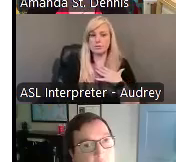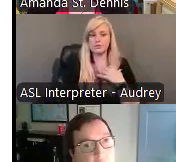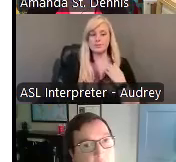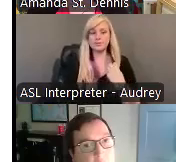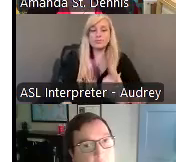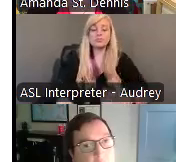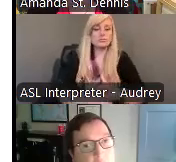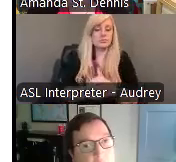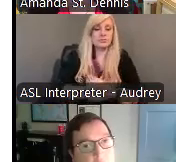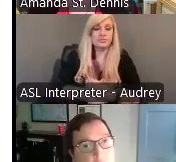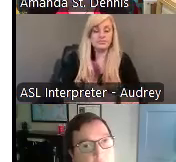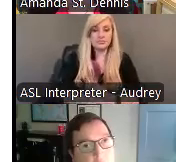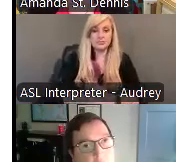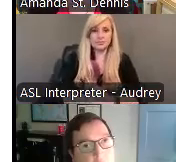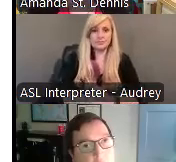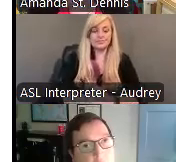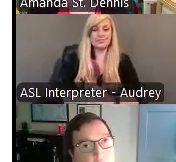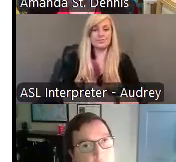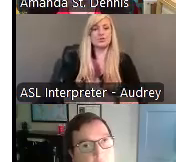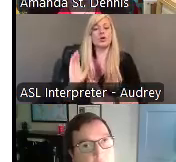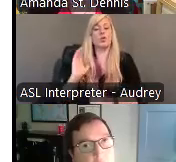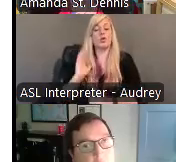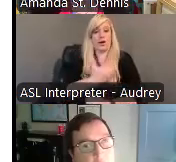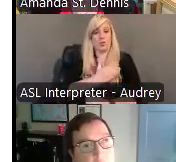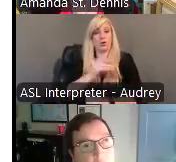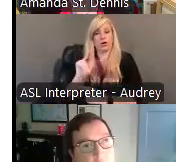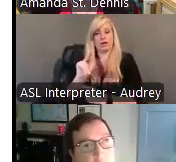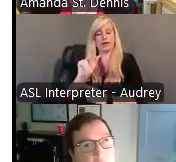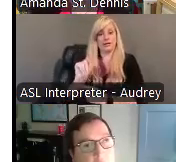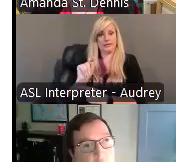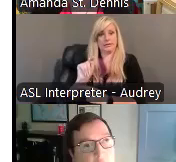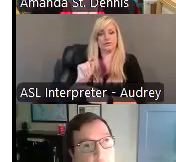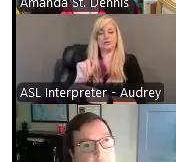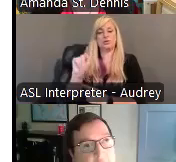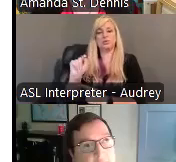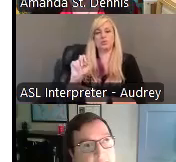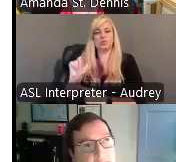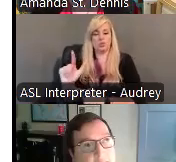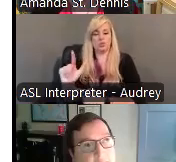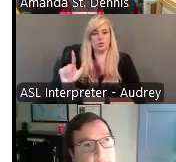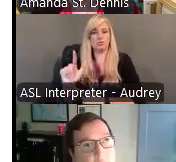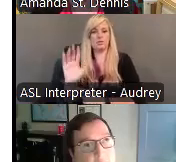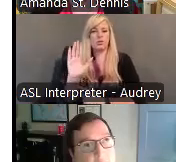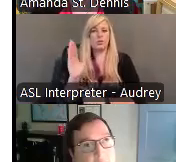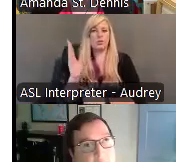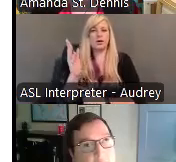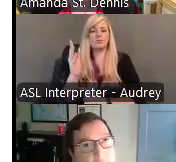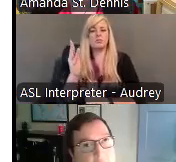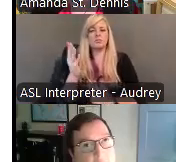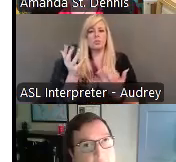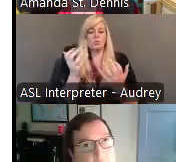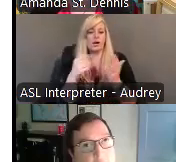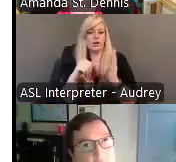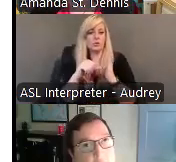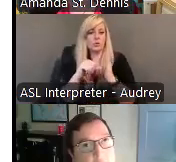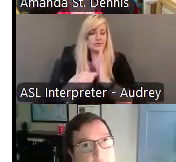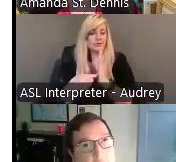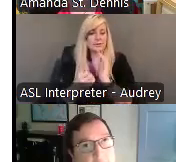So with that mentioned our KT tool. We're going to highlight some of the aspects of our KT tool,